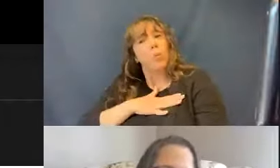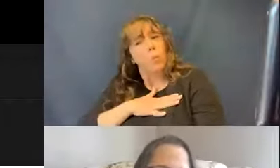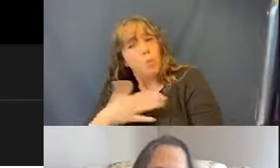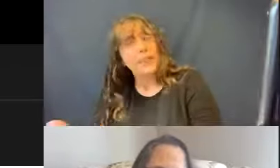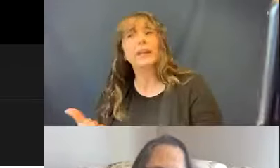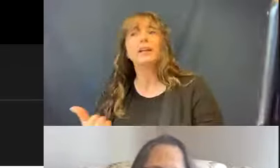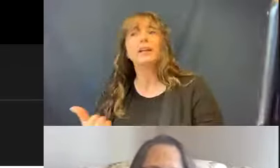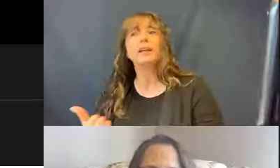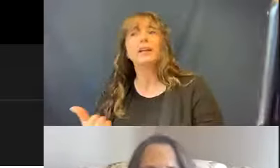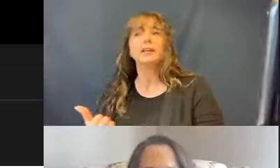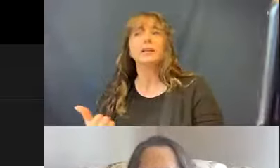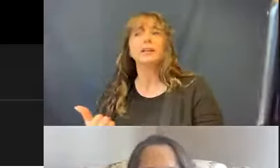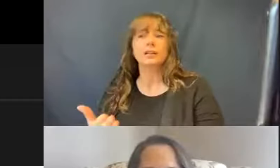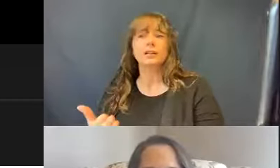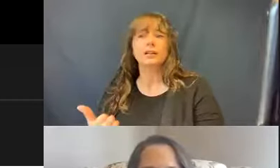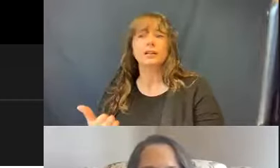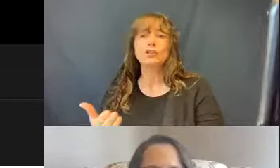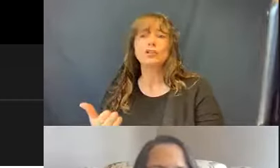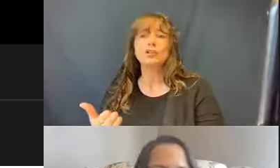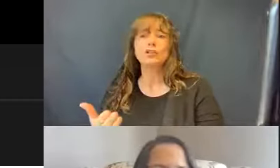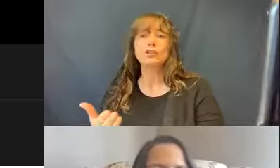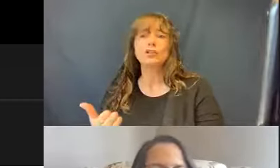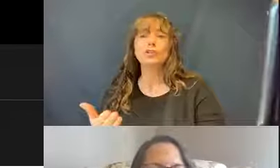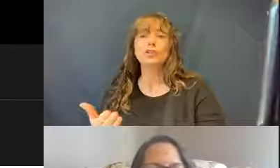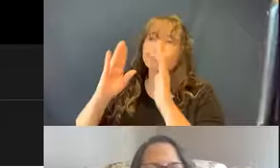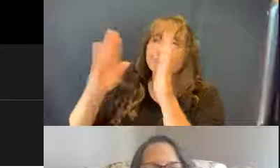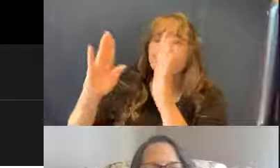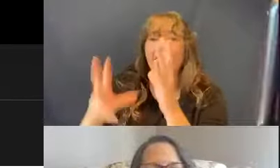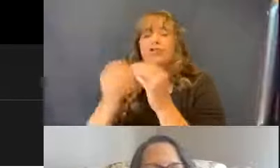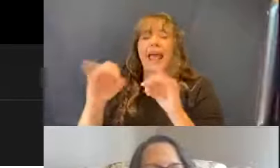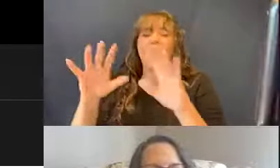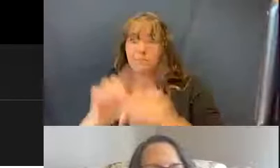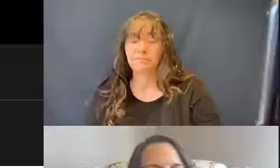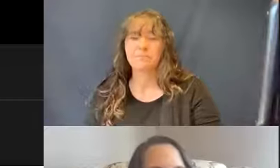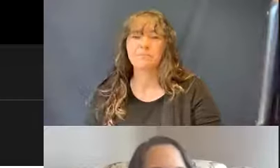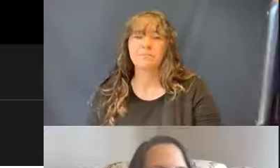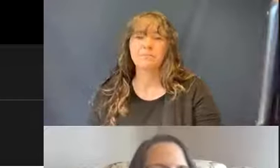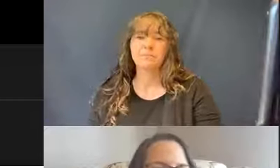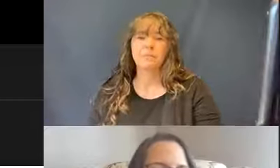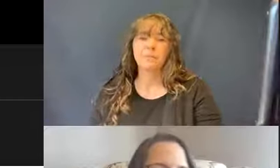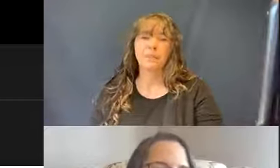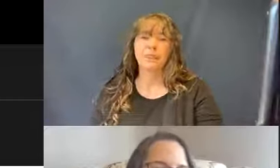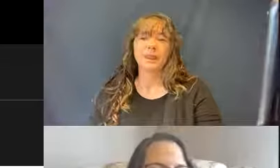to communicate. Go ahead. So I want to talk about deaf and hard of hearing